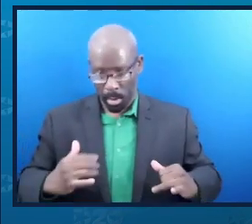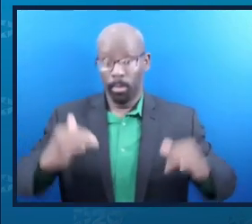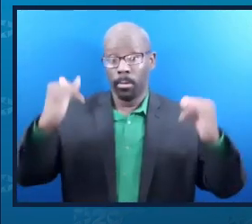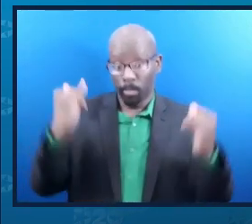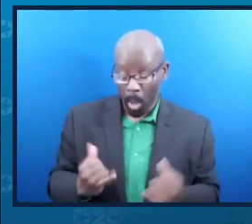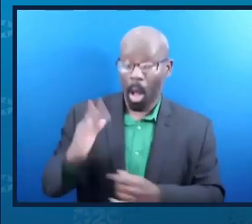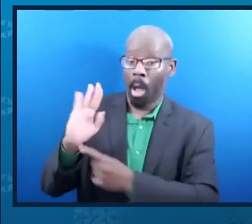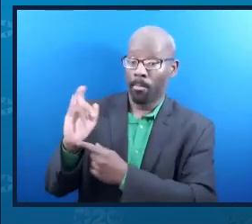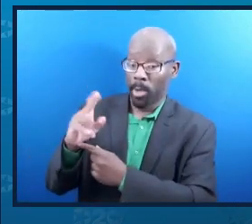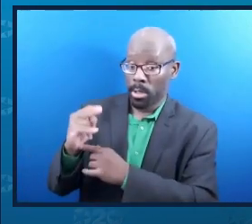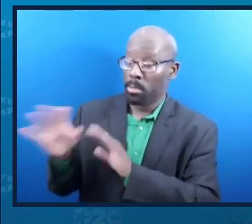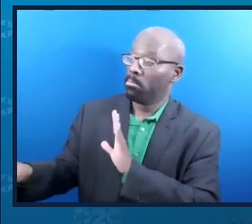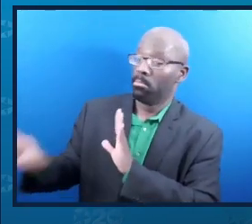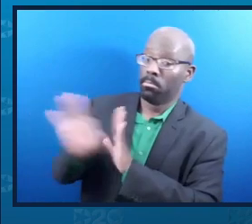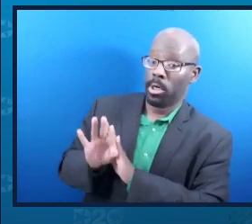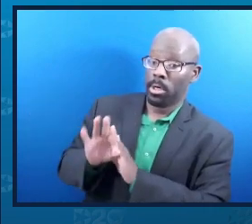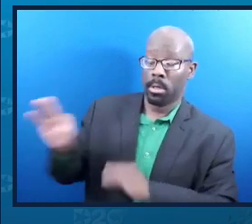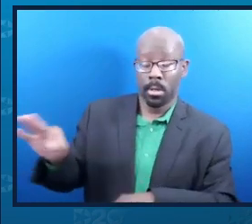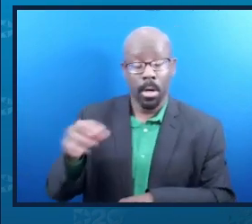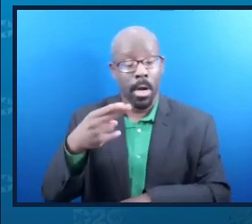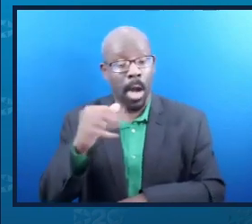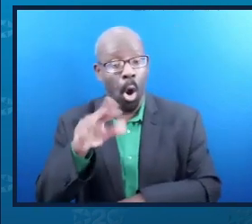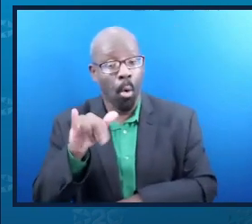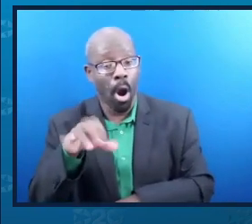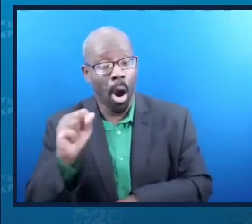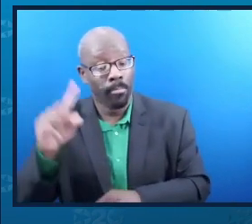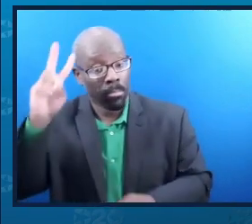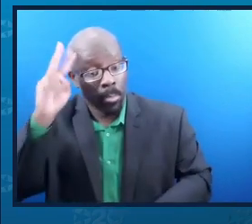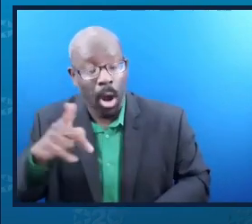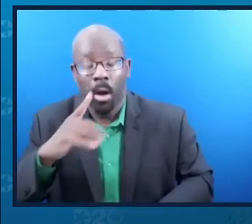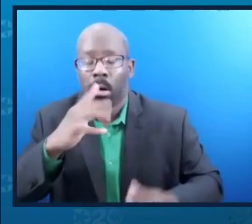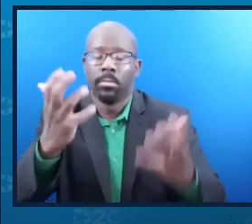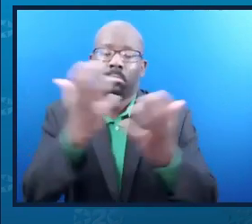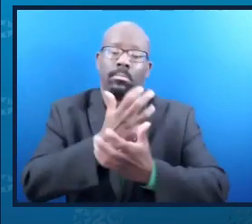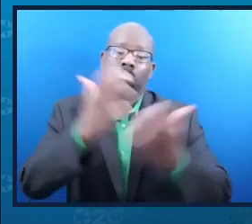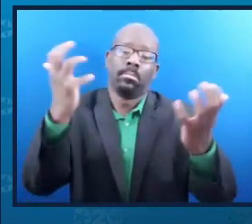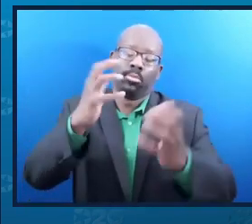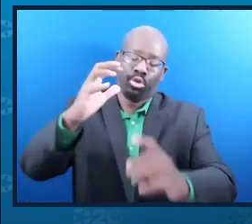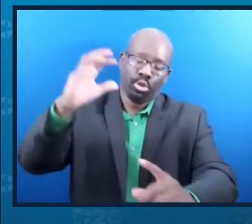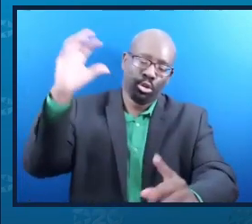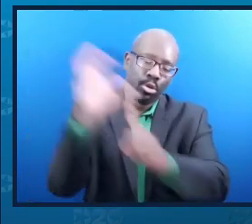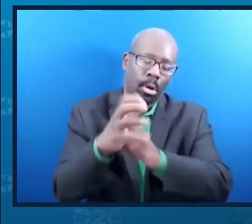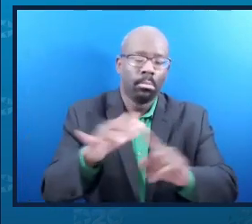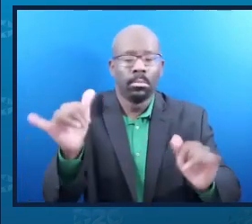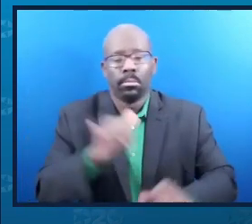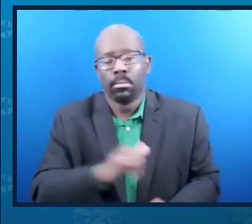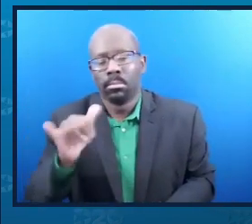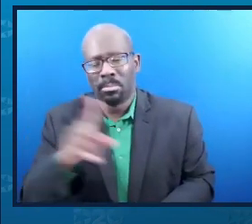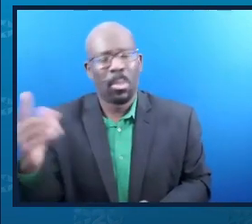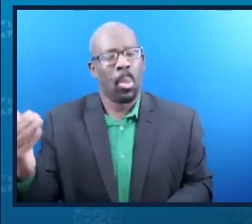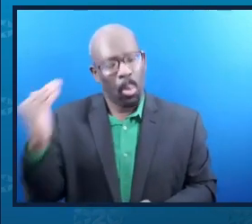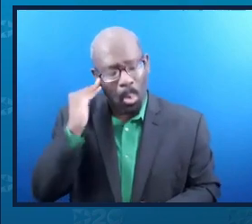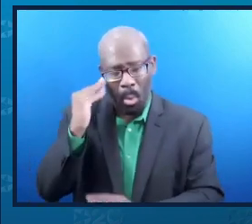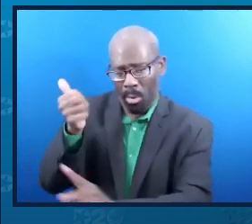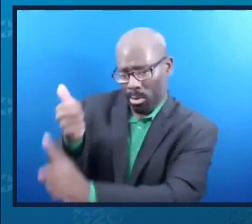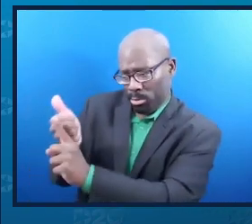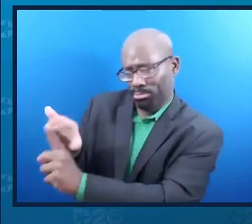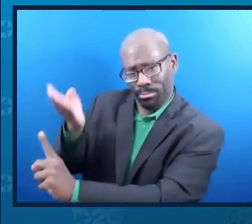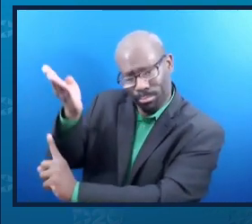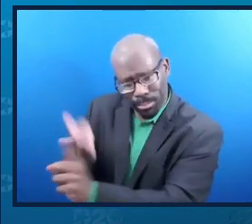PARTNER, WHO IS MORE THAN PREPARED FOR THE JOB. SOMEONE WHO KNOWS WHAT IT IS LIKE TO OVERCOME BARRIER, WHO